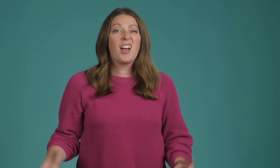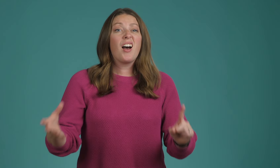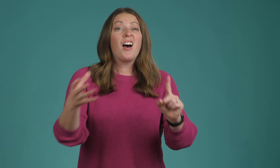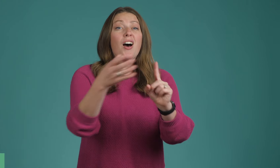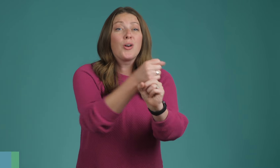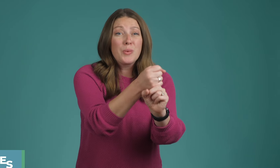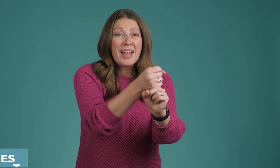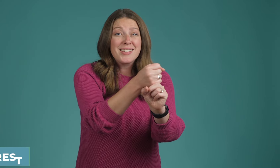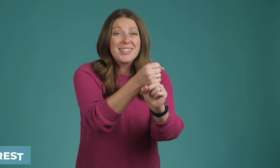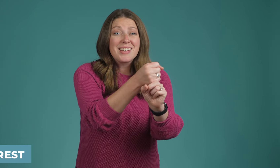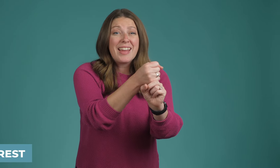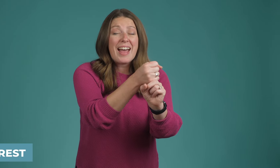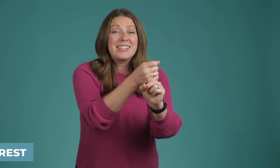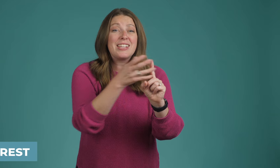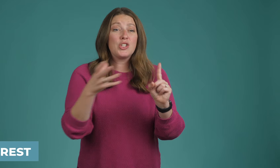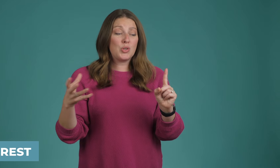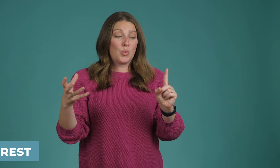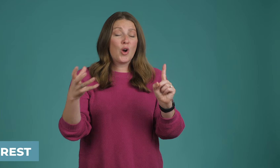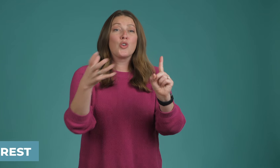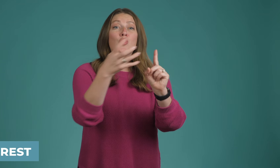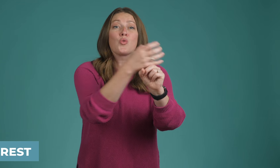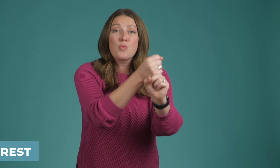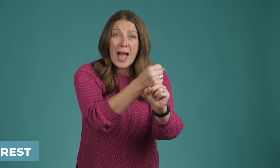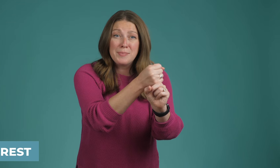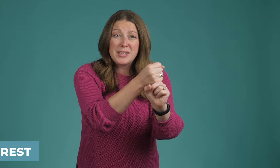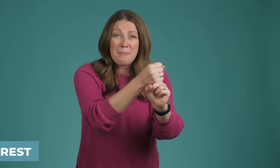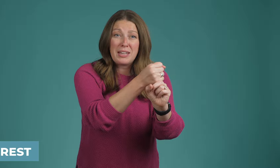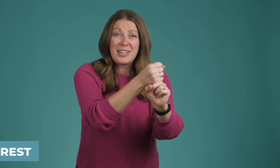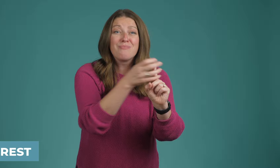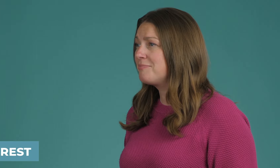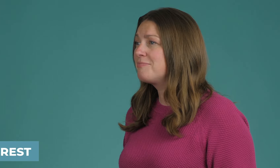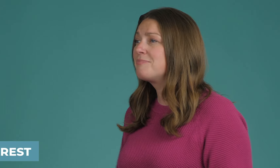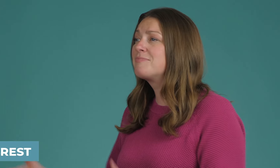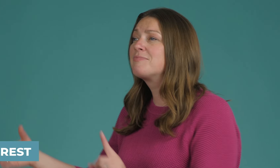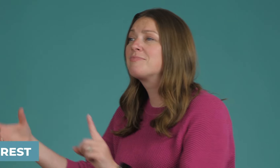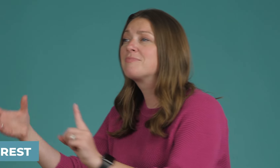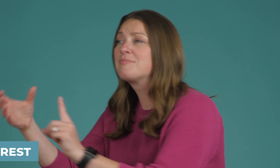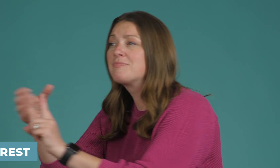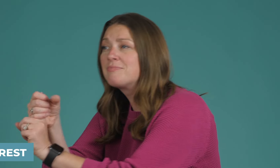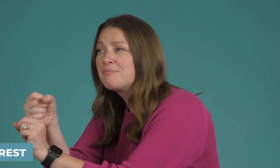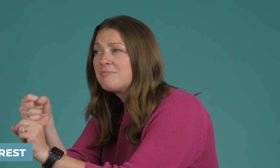Arrest as in to grab somebody. Arrest them.